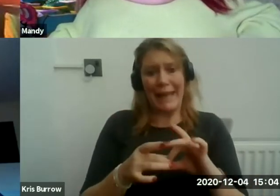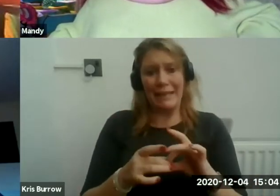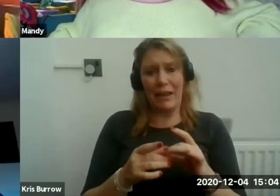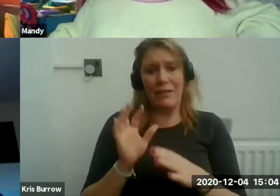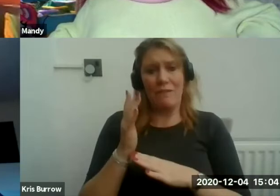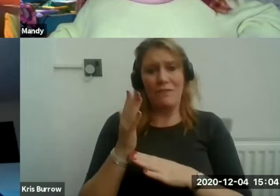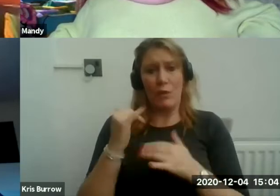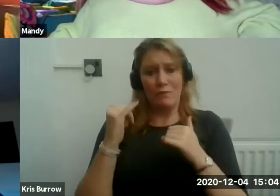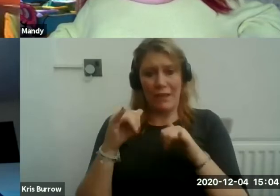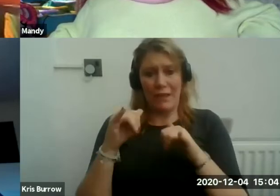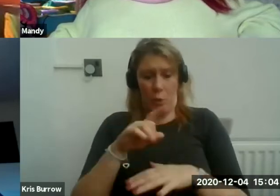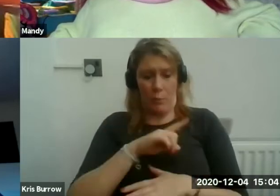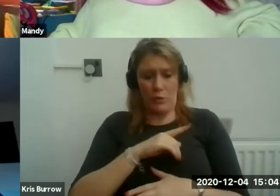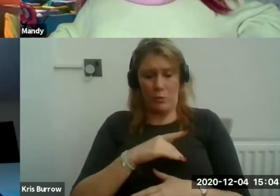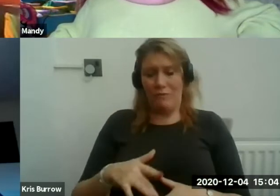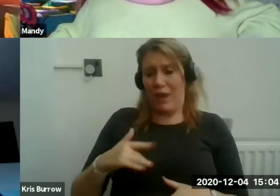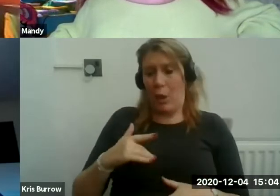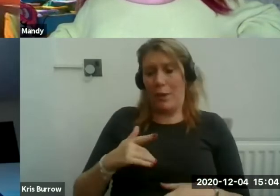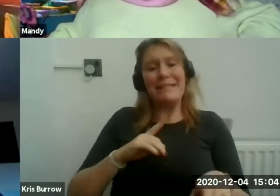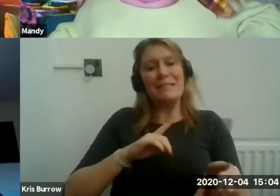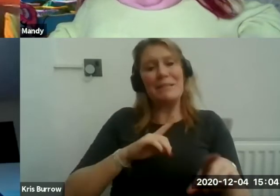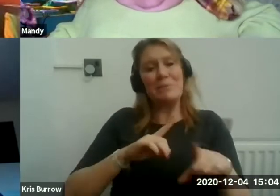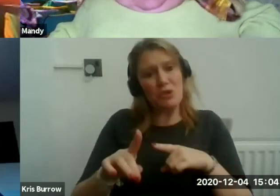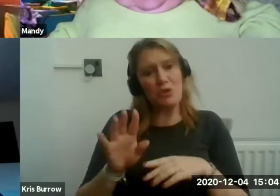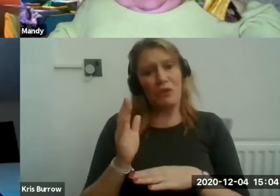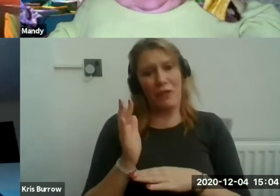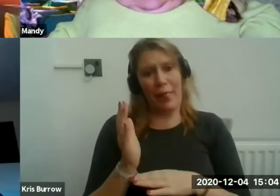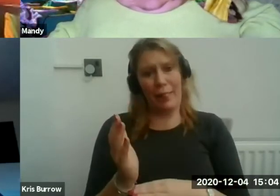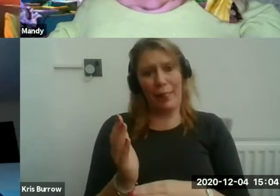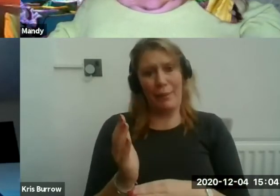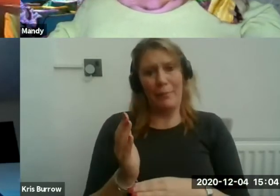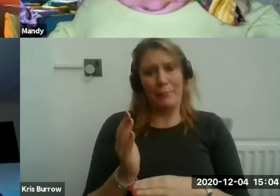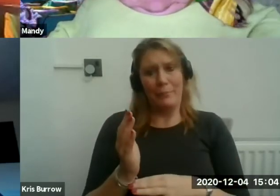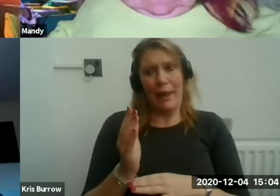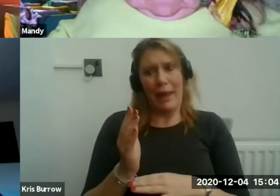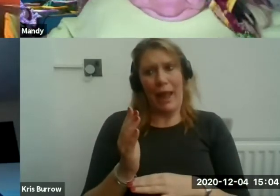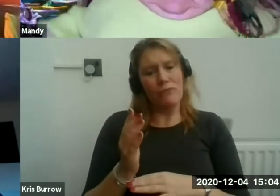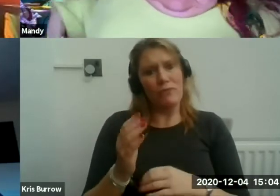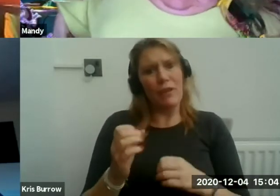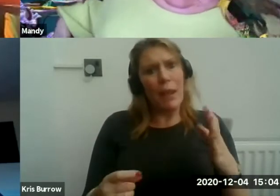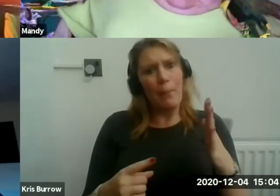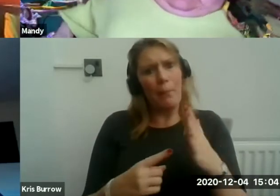think it's very special. And carries a very, very powerful message, about